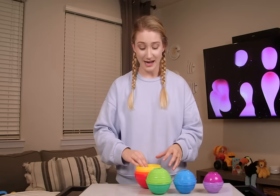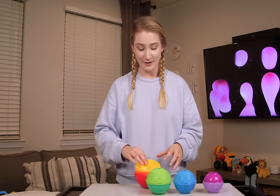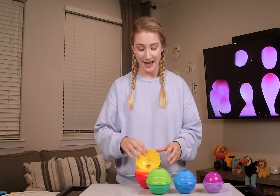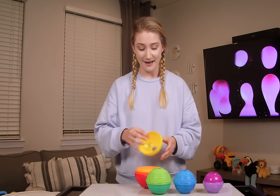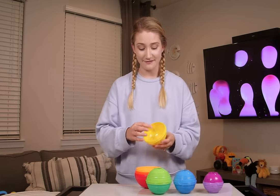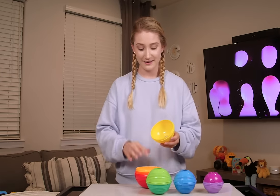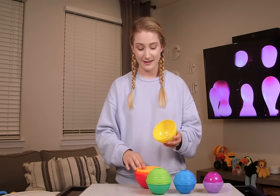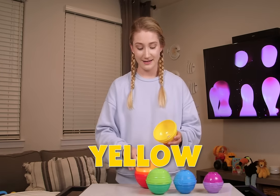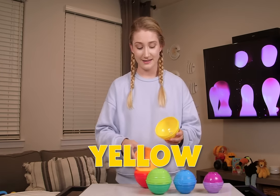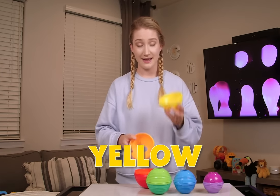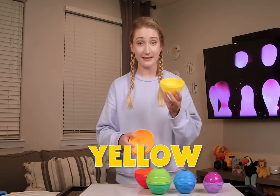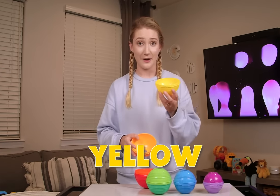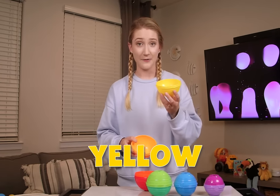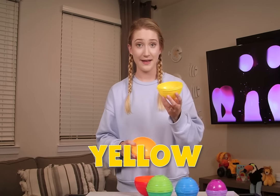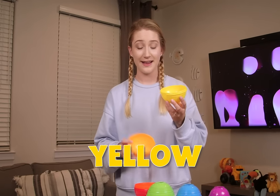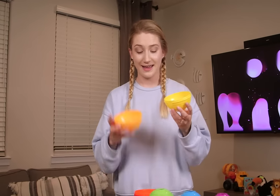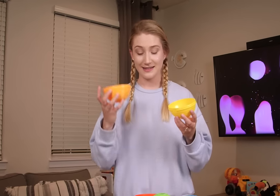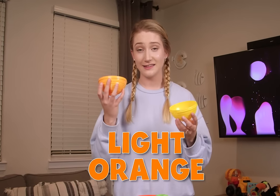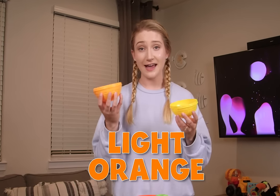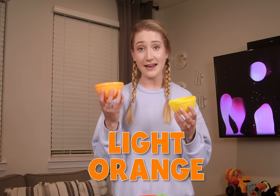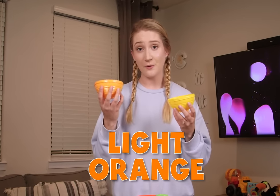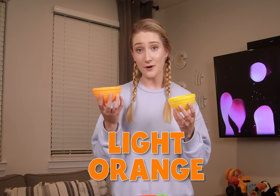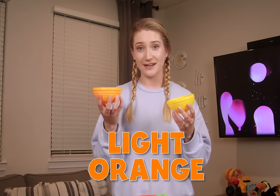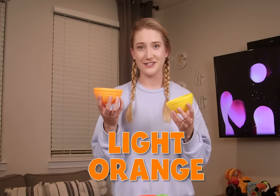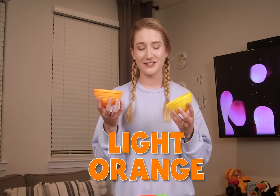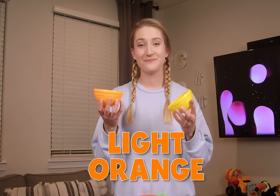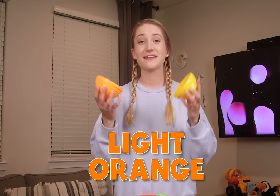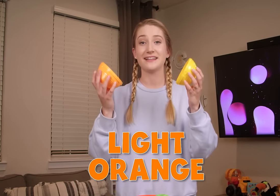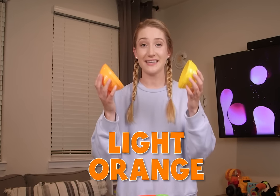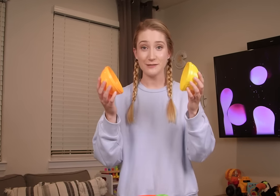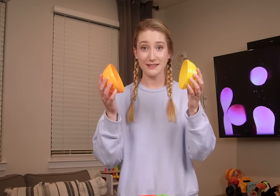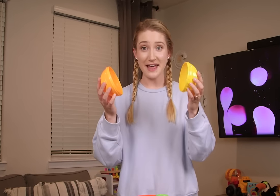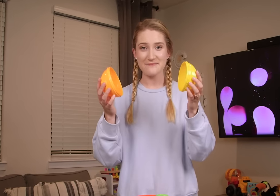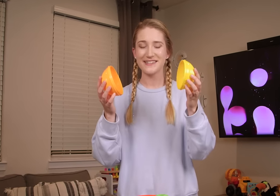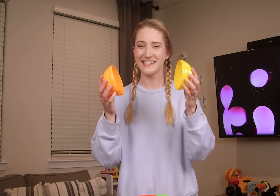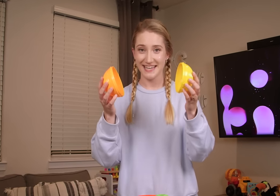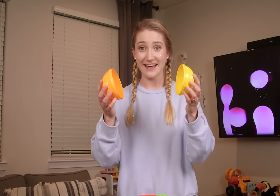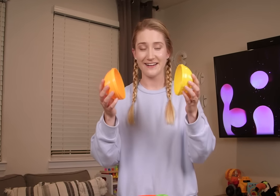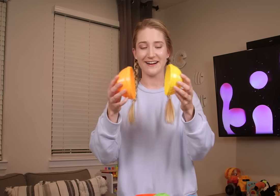Now we have yellow and light orange. Let's put them together.